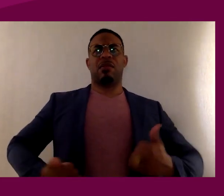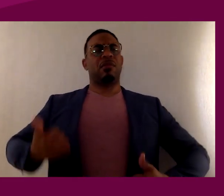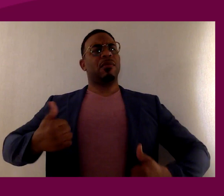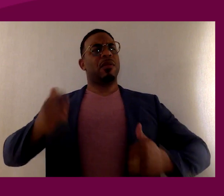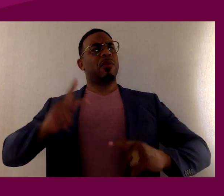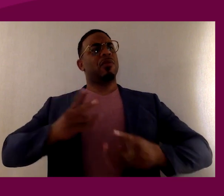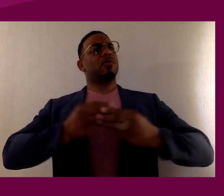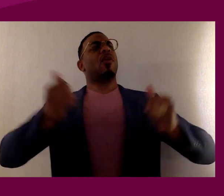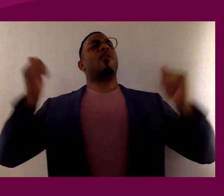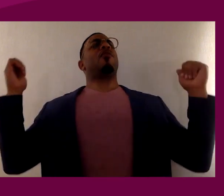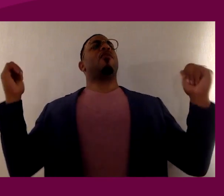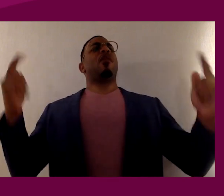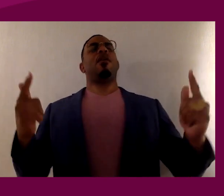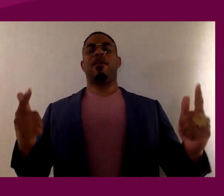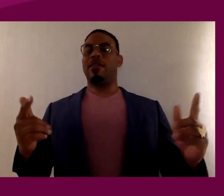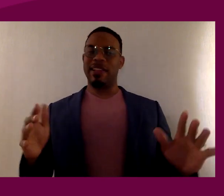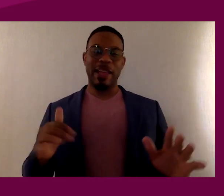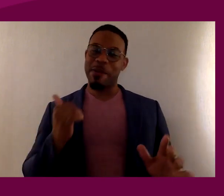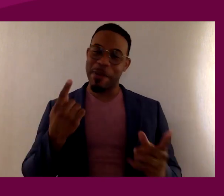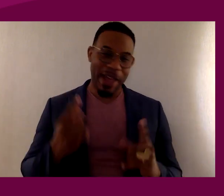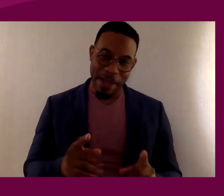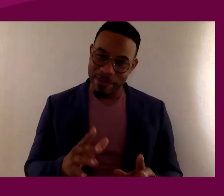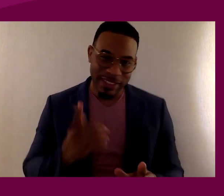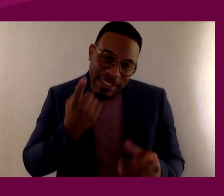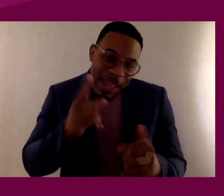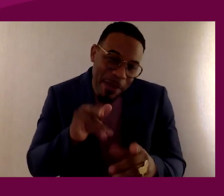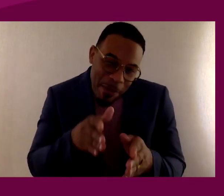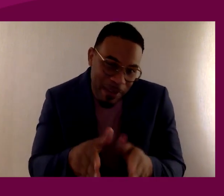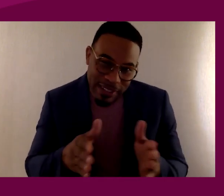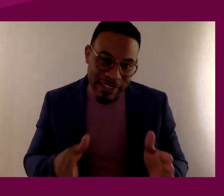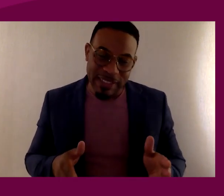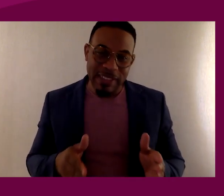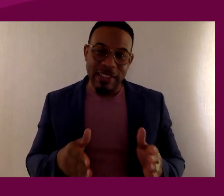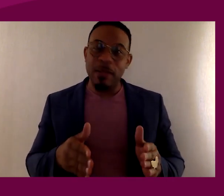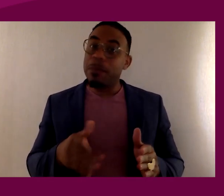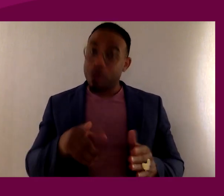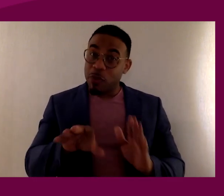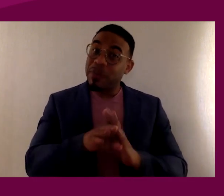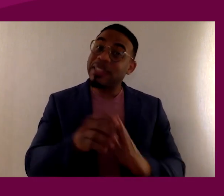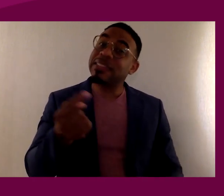think you've got to be the person who solves it all. It won't happen. It just doesn't happen